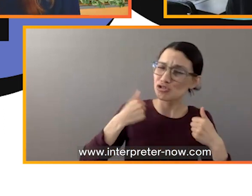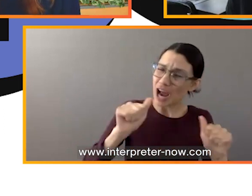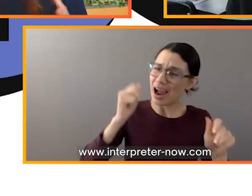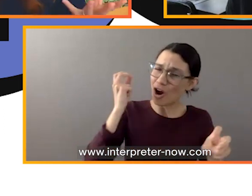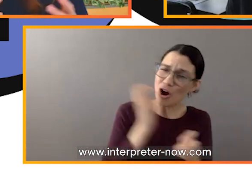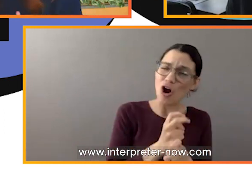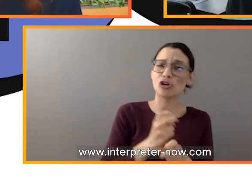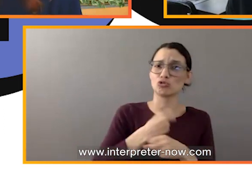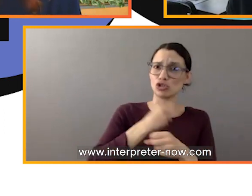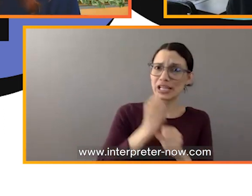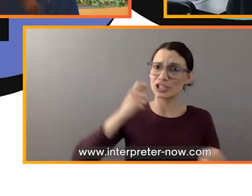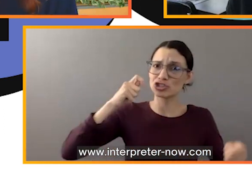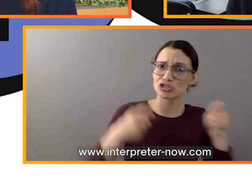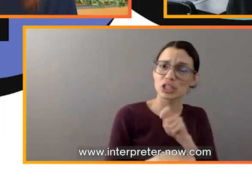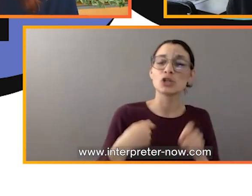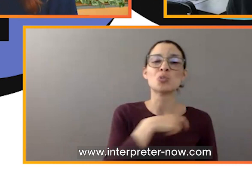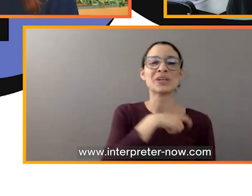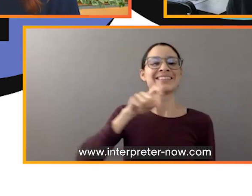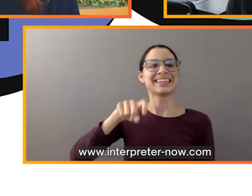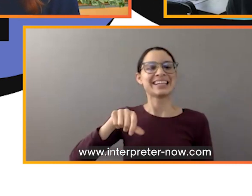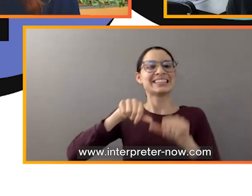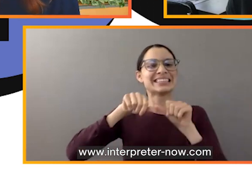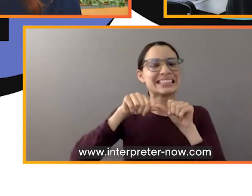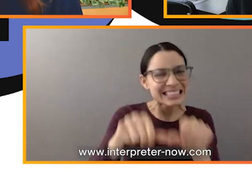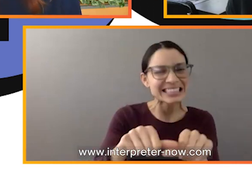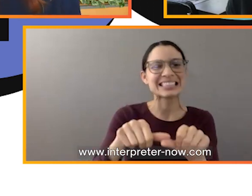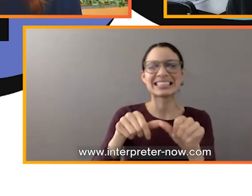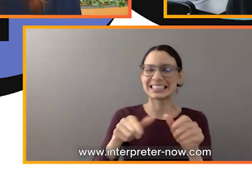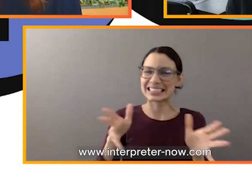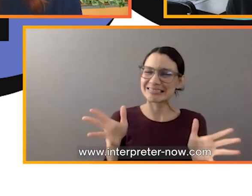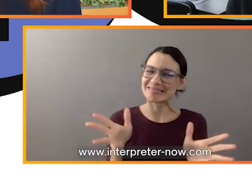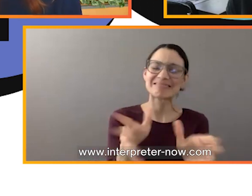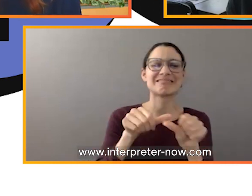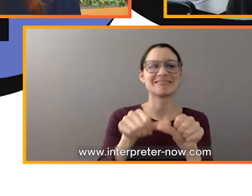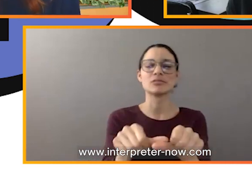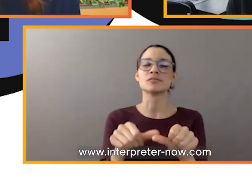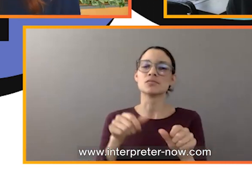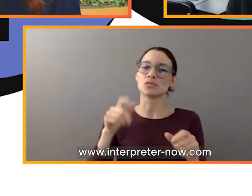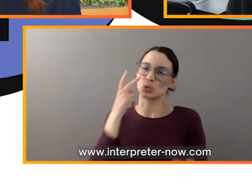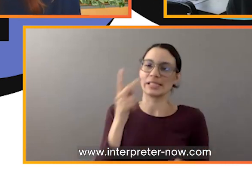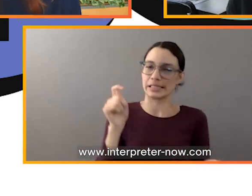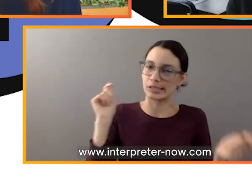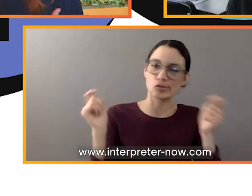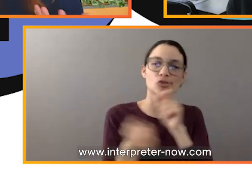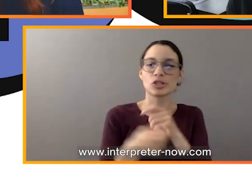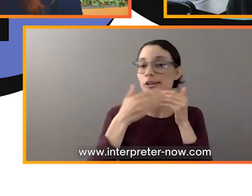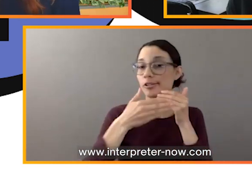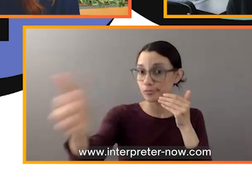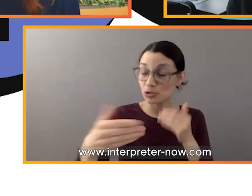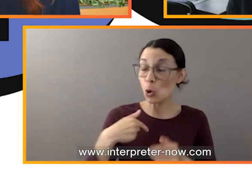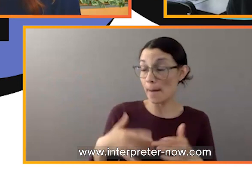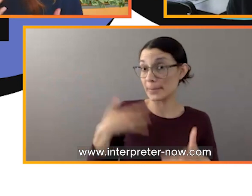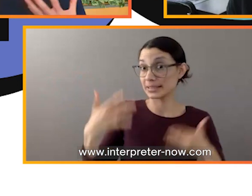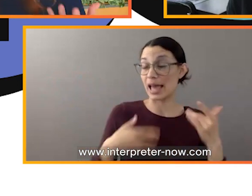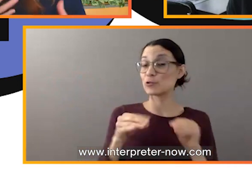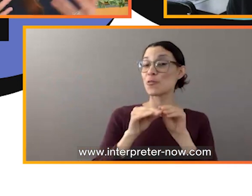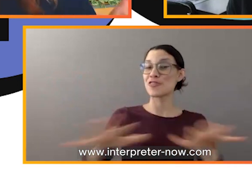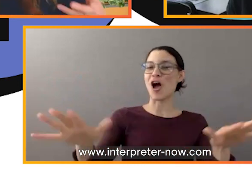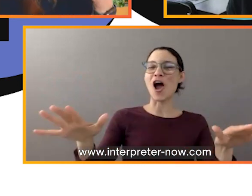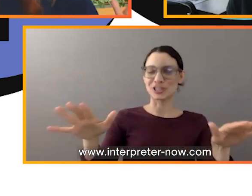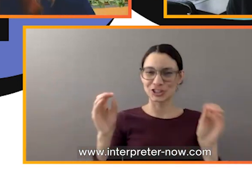So I am excited to launch more low-cost solutions around e-learning, where individuals can still